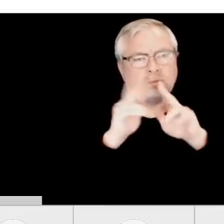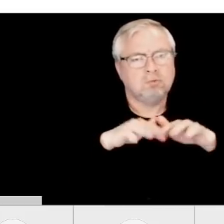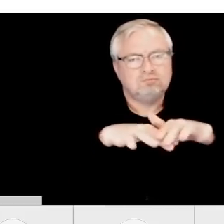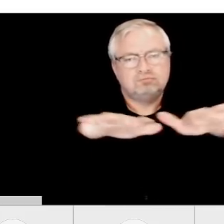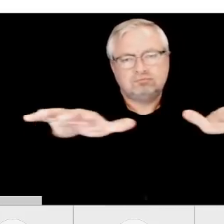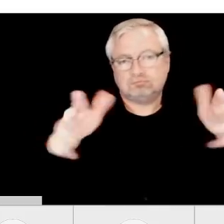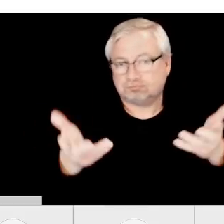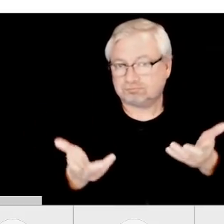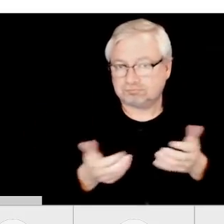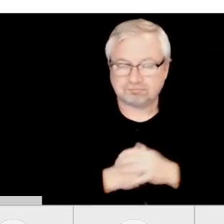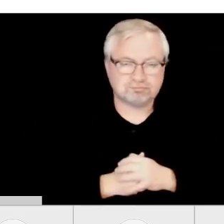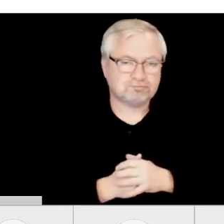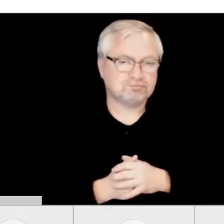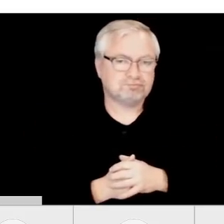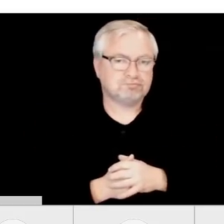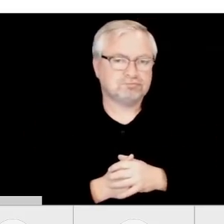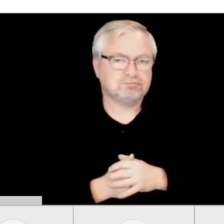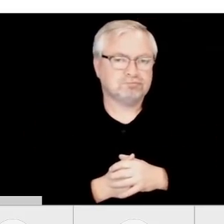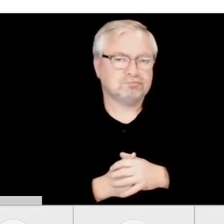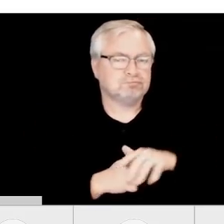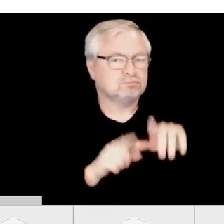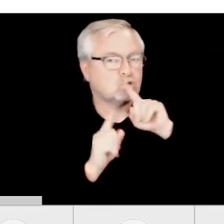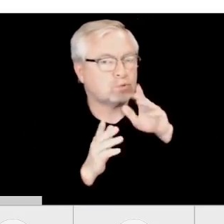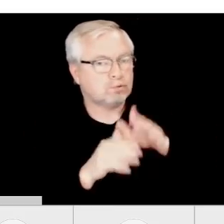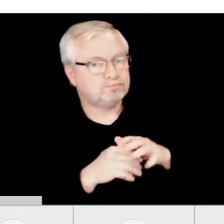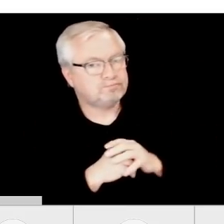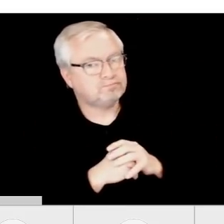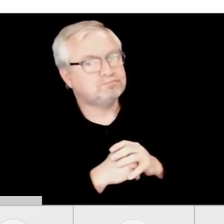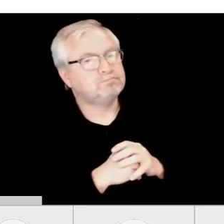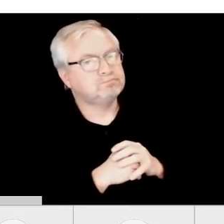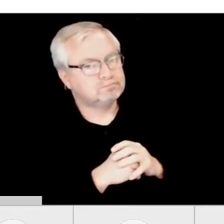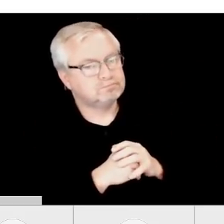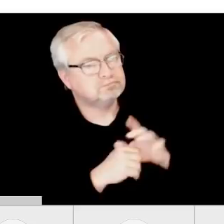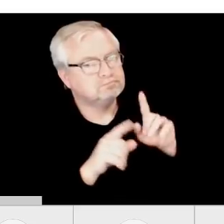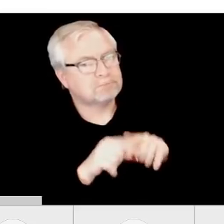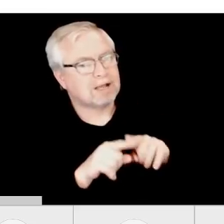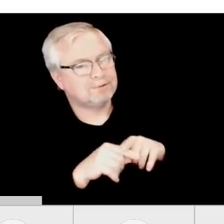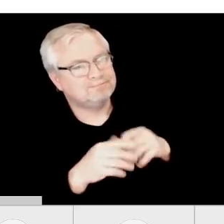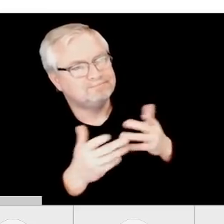So depending on the speed of which the administration works long-term care